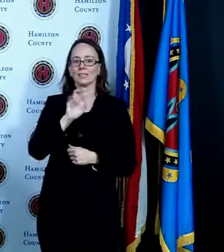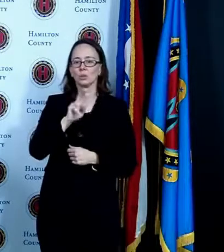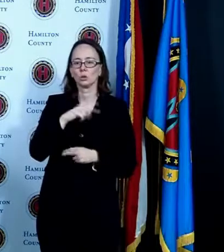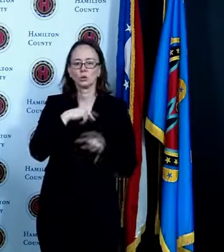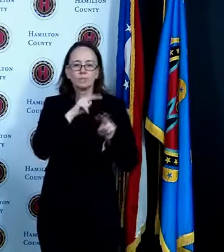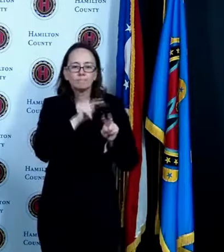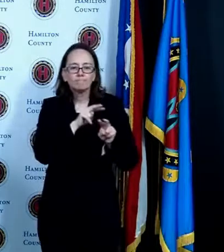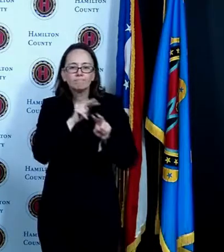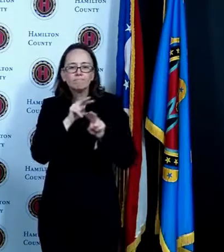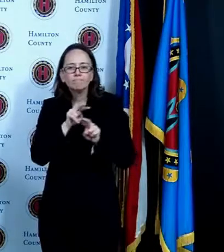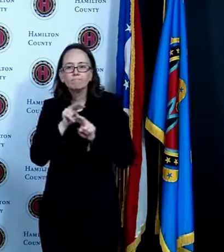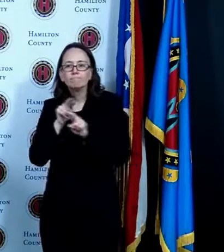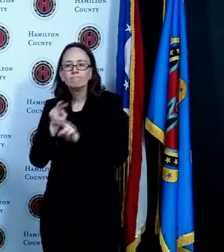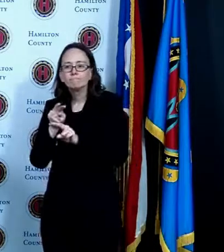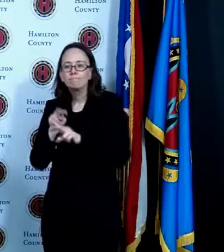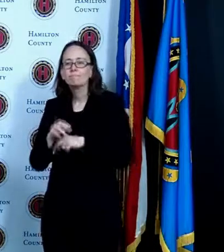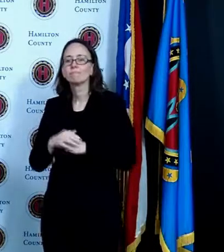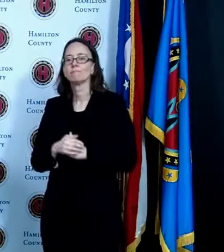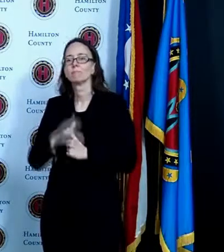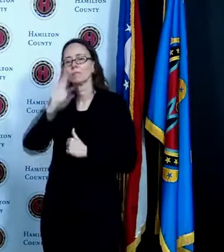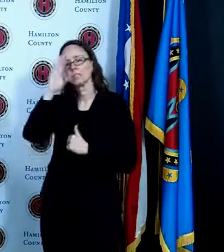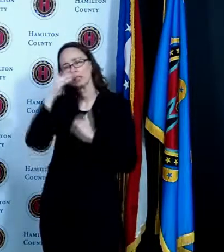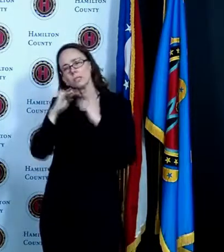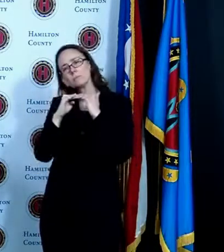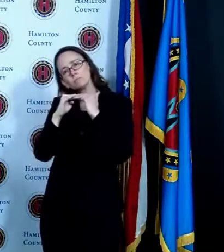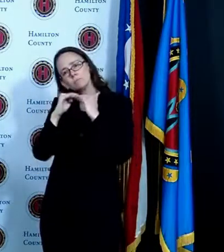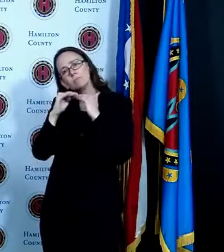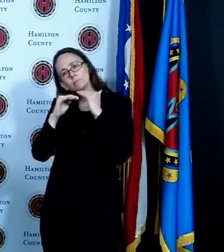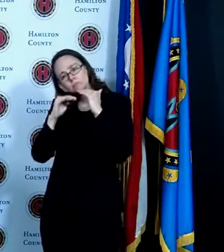the benchmark and that's a good thing that means we're doing a good job of